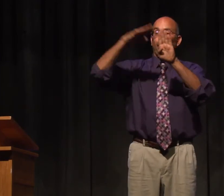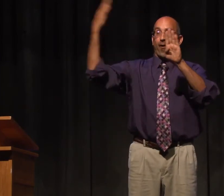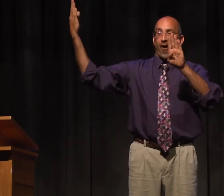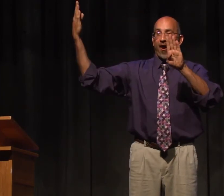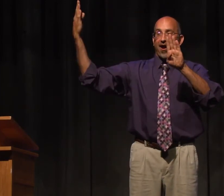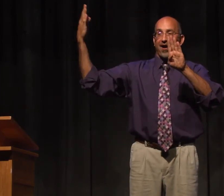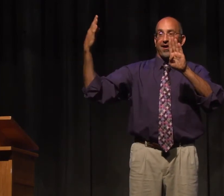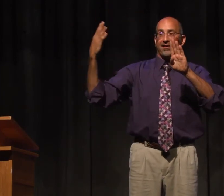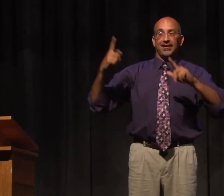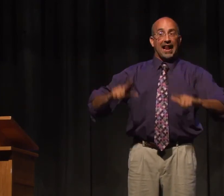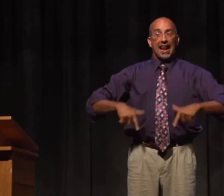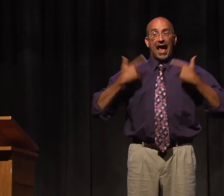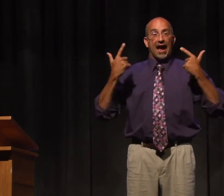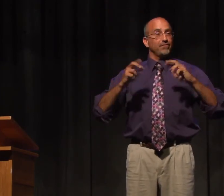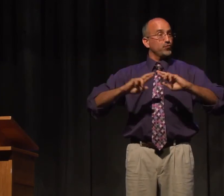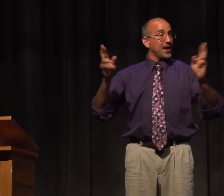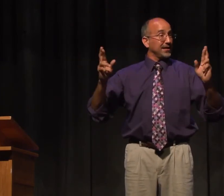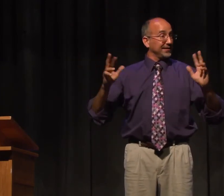You're ready to get out the door.